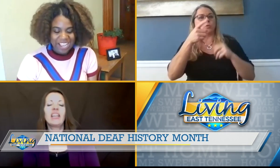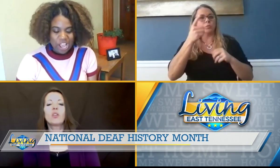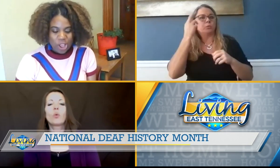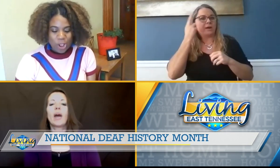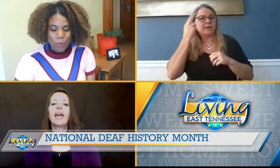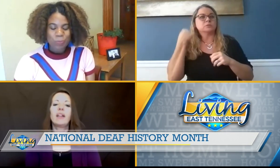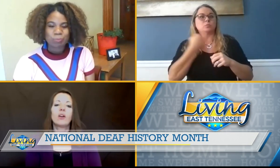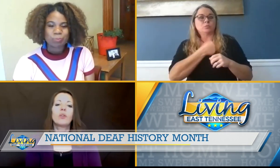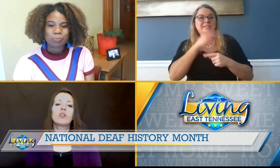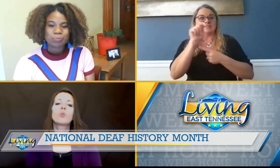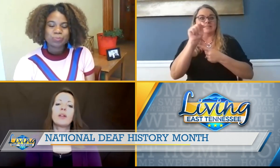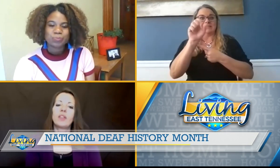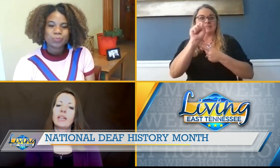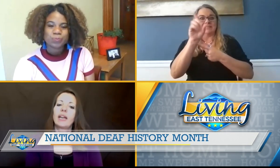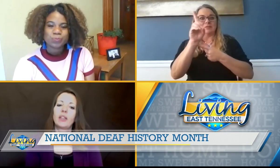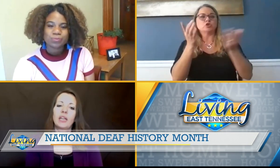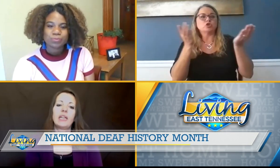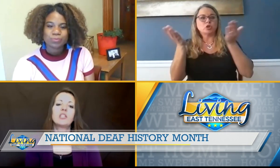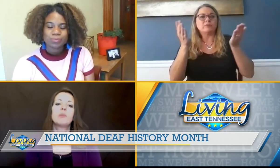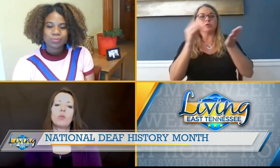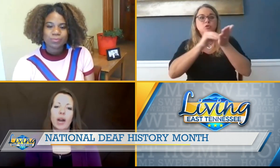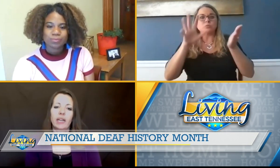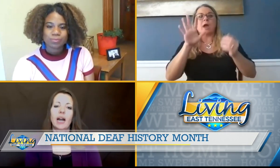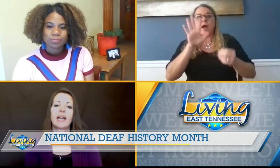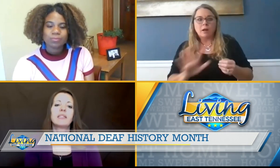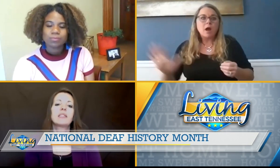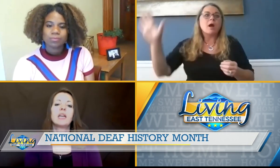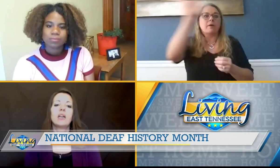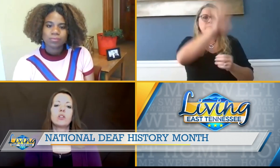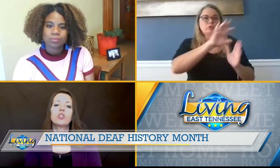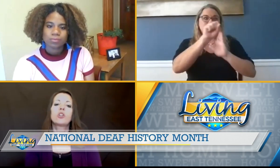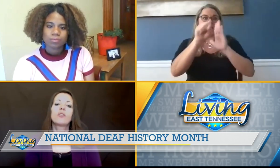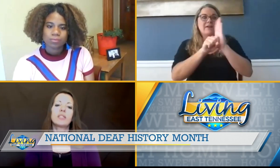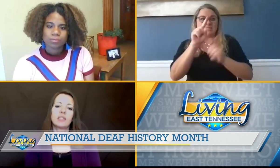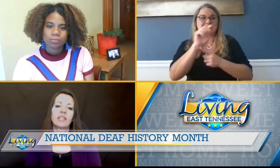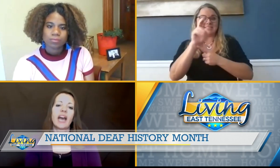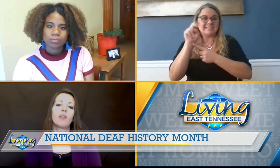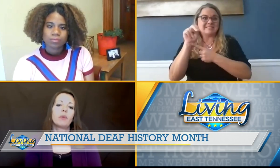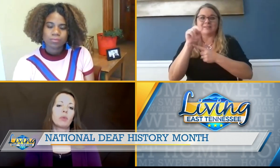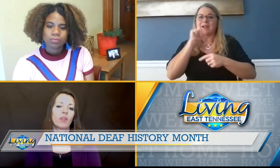YES, IT HAS BEEN QUITE THE CHALLENGE.